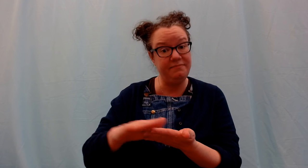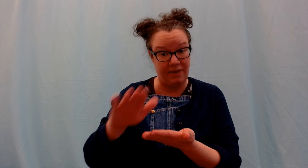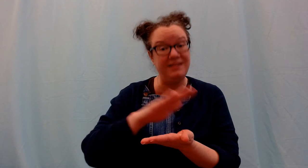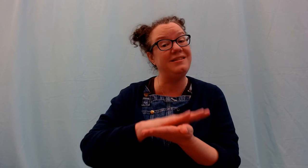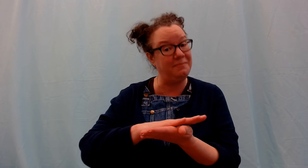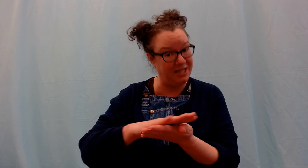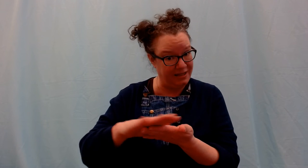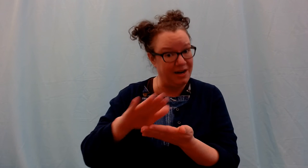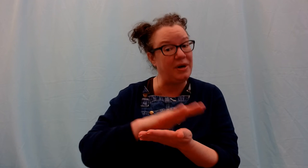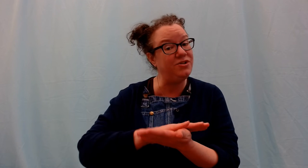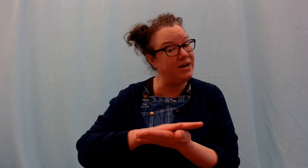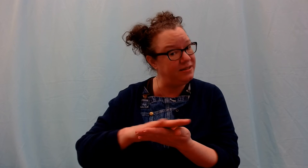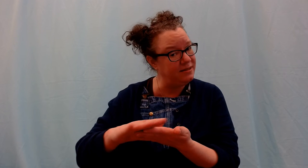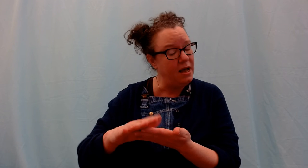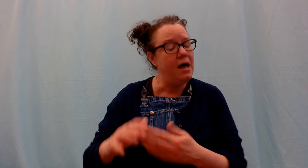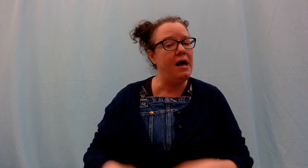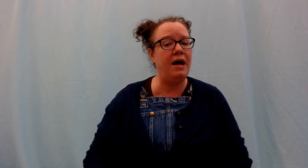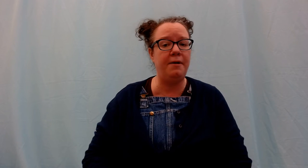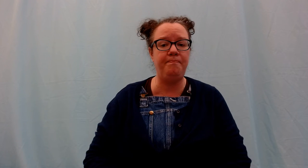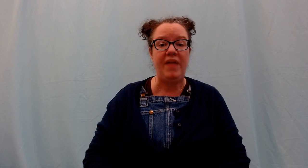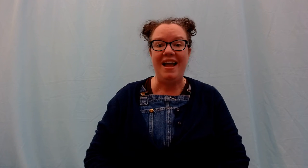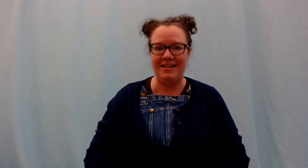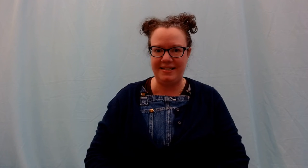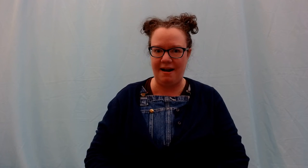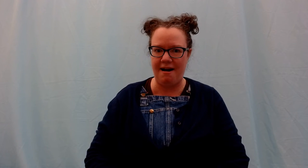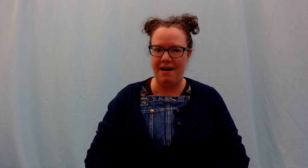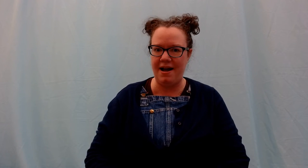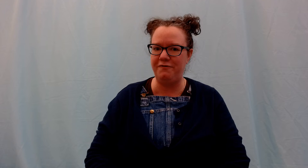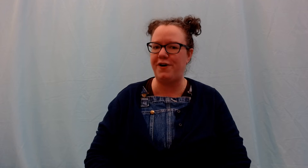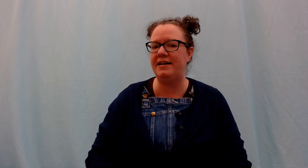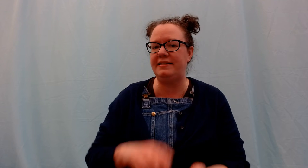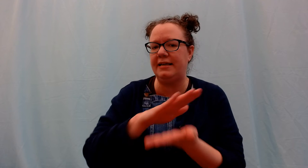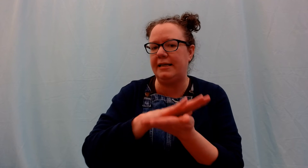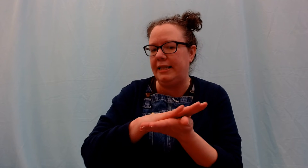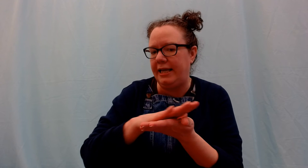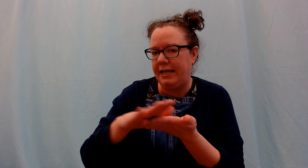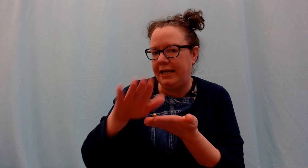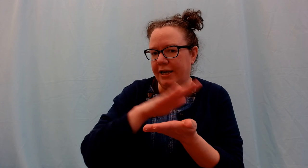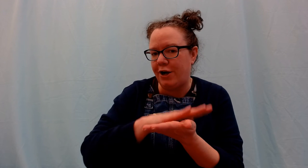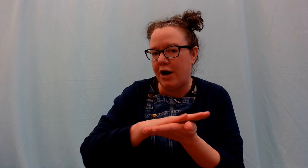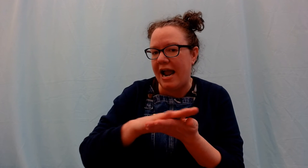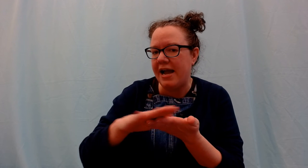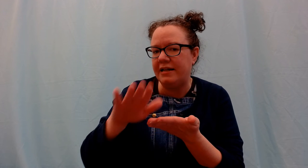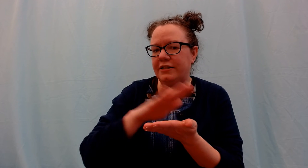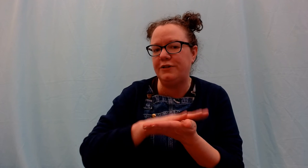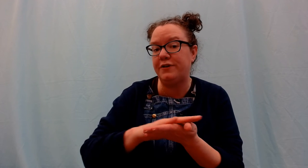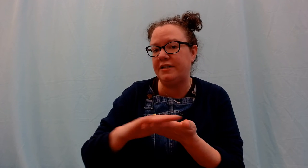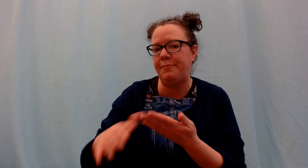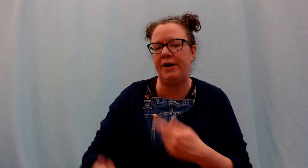Right? It's time to clean up our toys. It's time for us to clean your hands for supper.